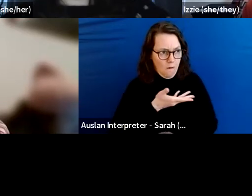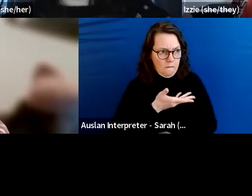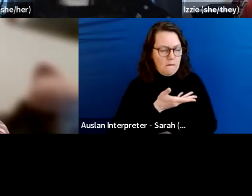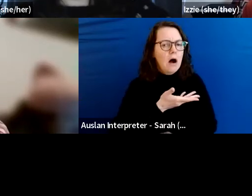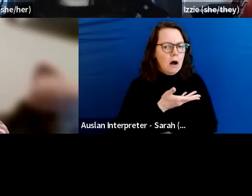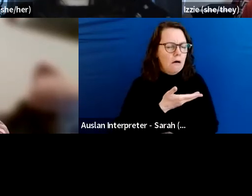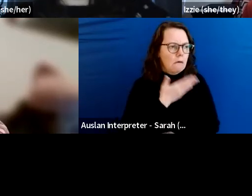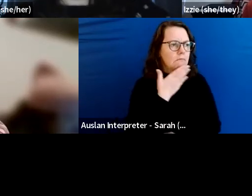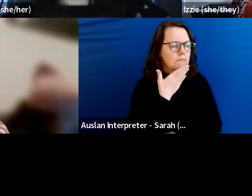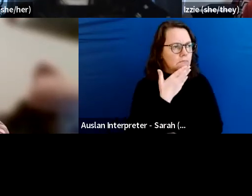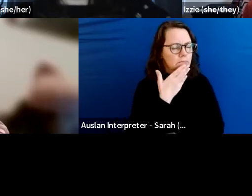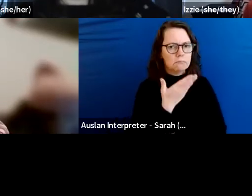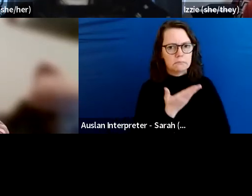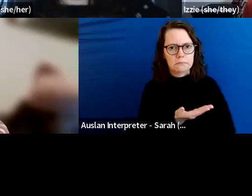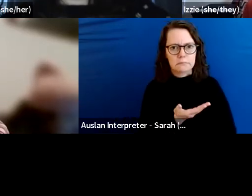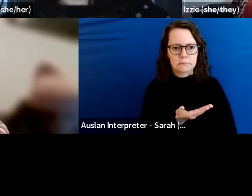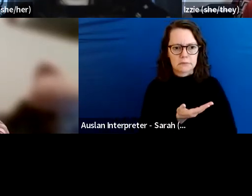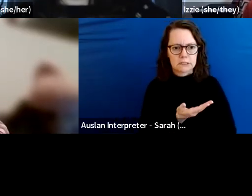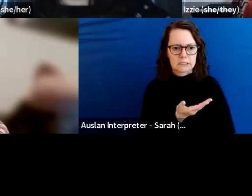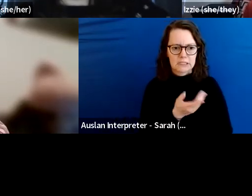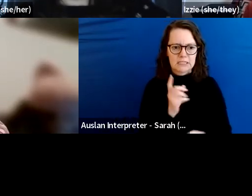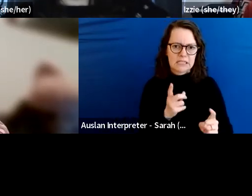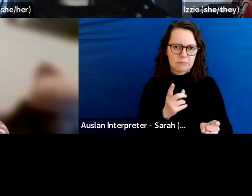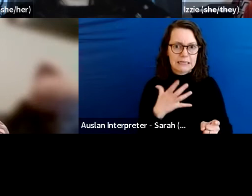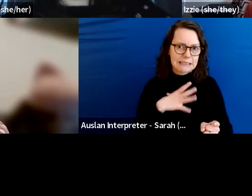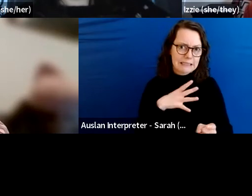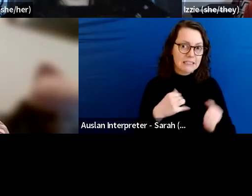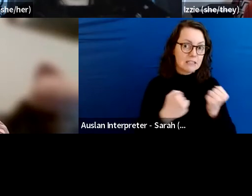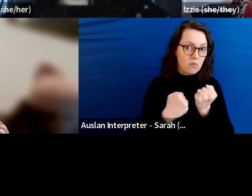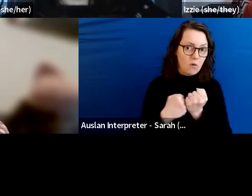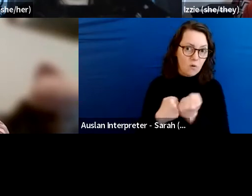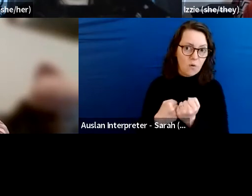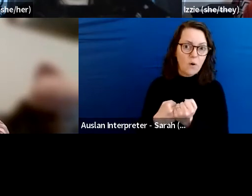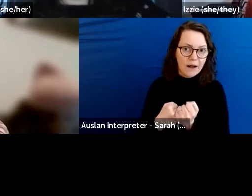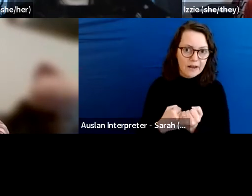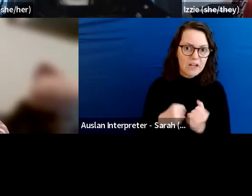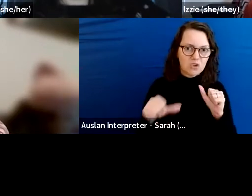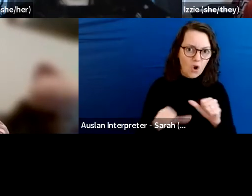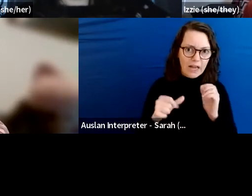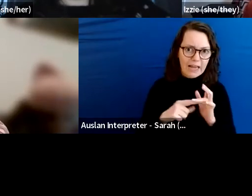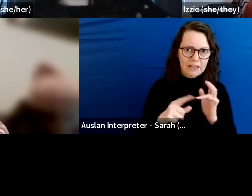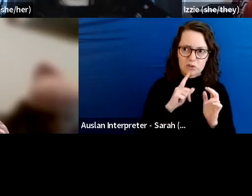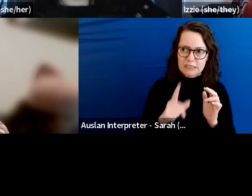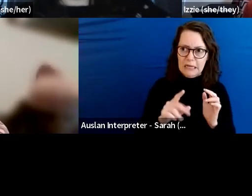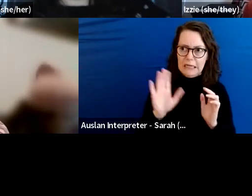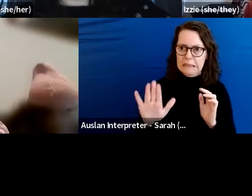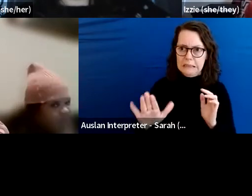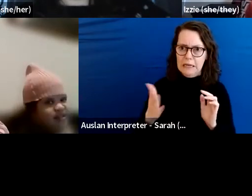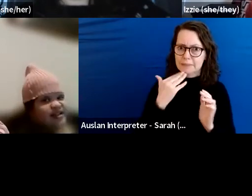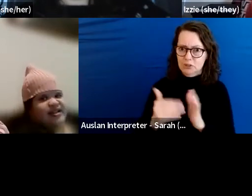They want to be able to help so you know sometimes we need those support from other people, and it's okay to ask for help.